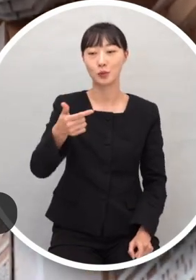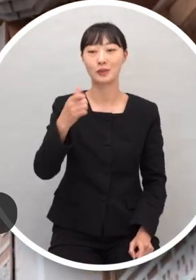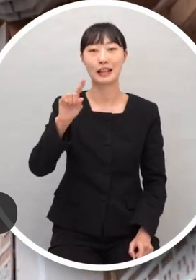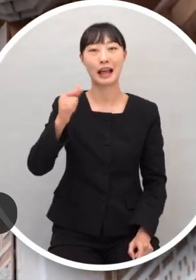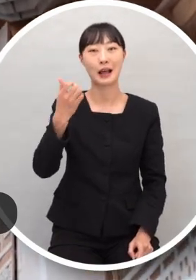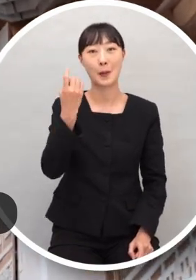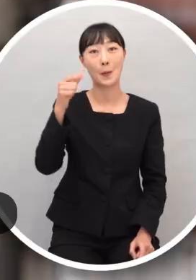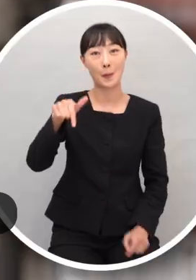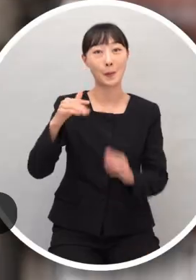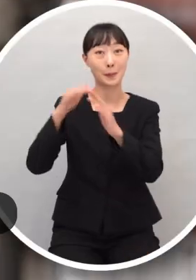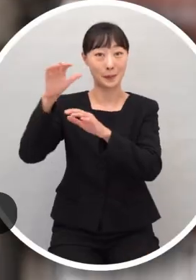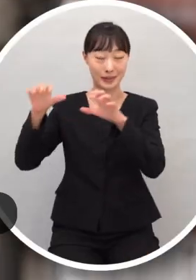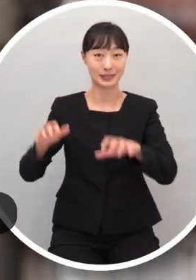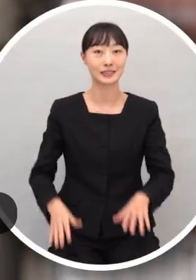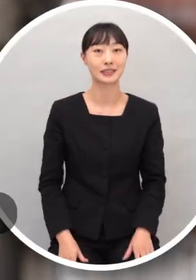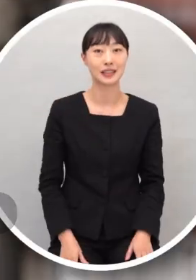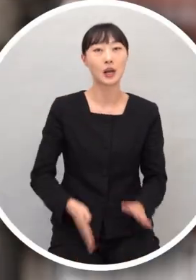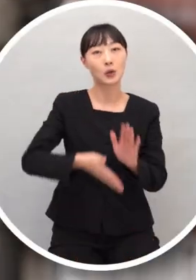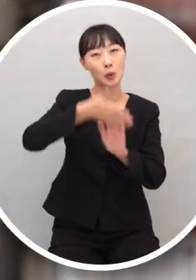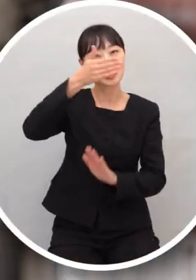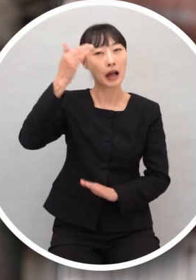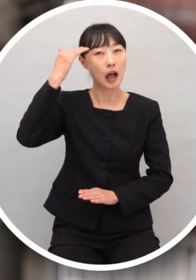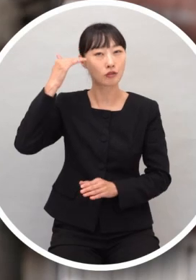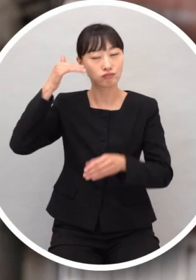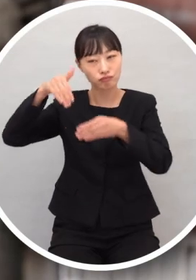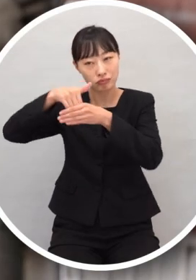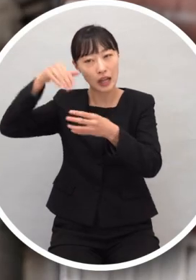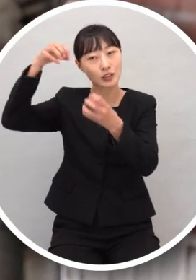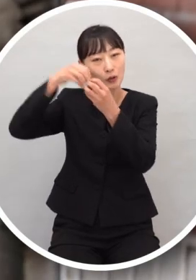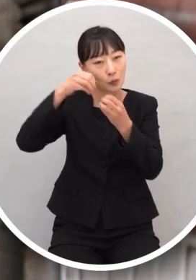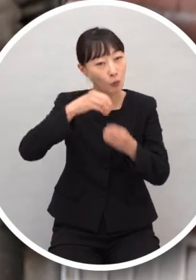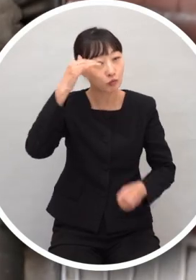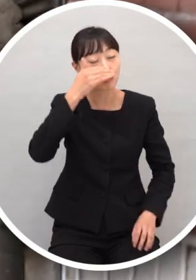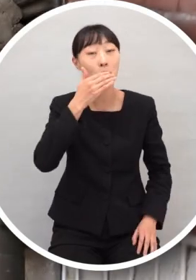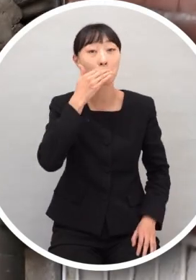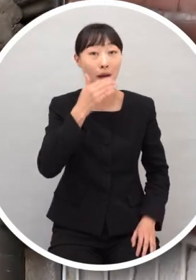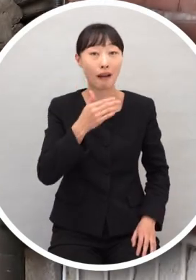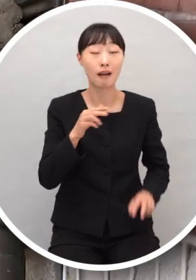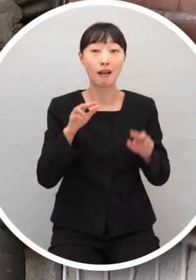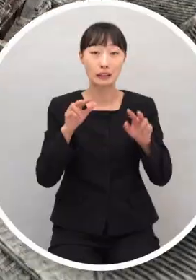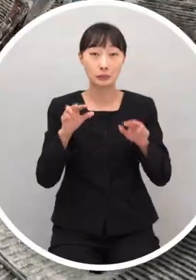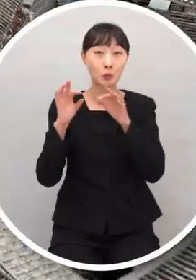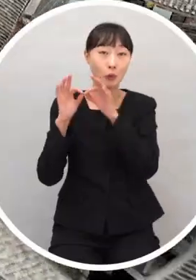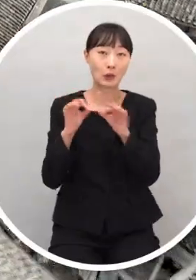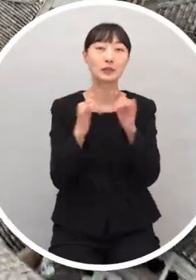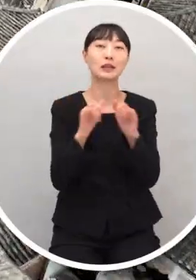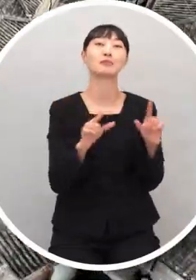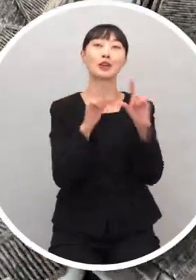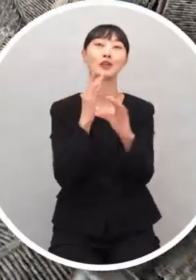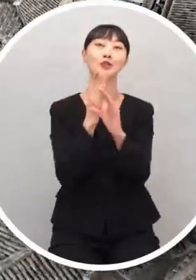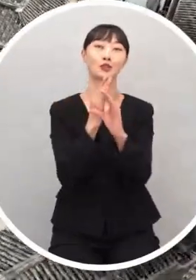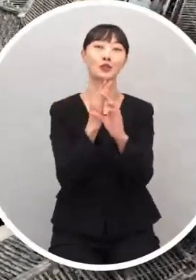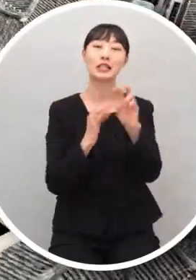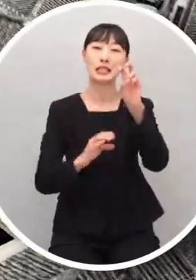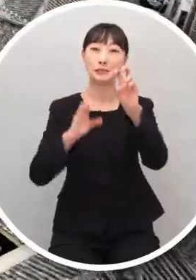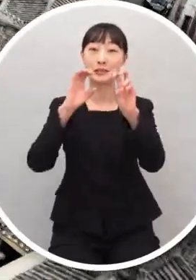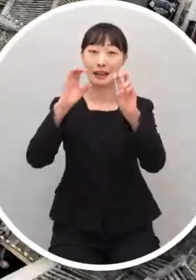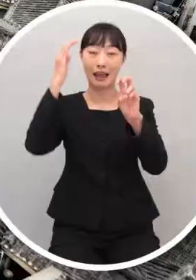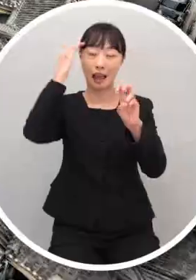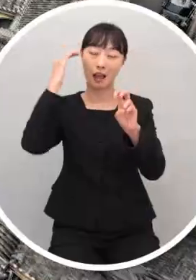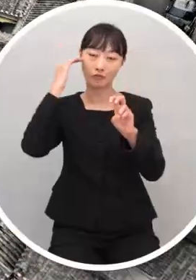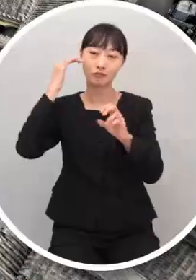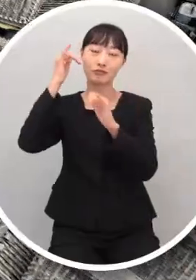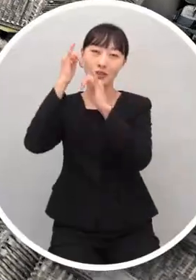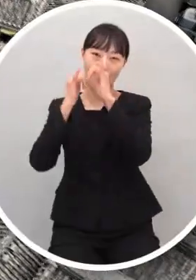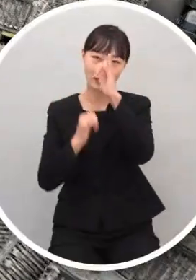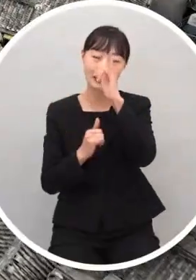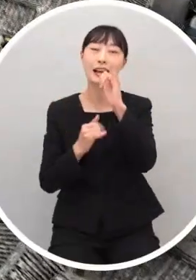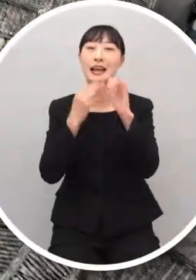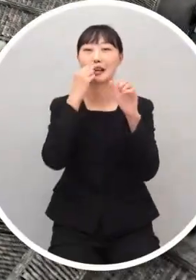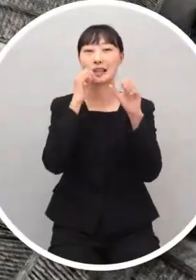A space of traditional Korean culture within a bustling city, but also a residential area and a product of Korea's 20th-century history.